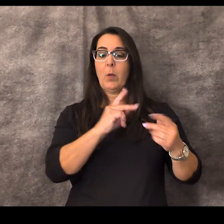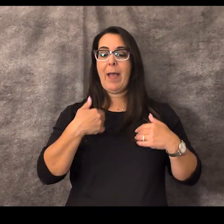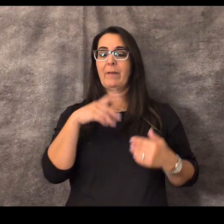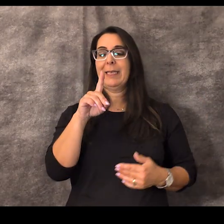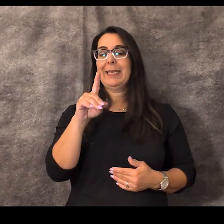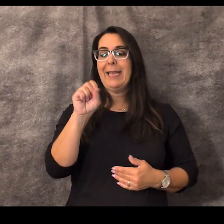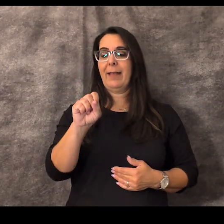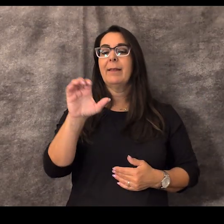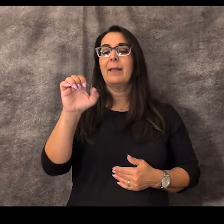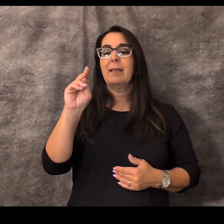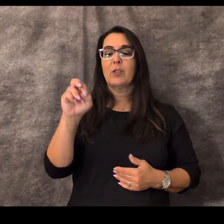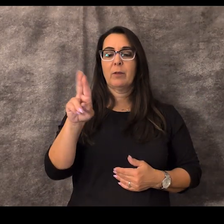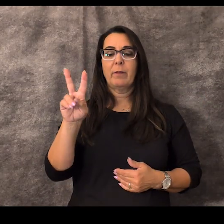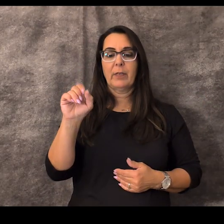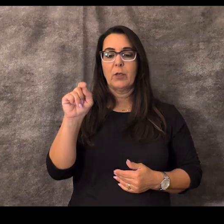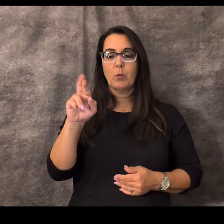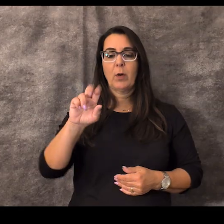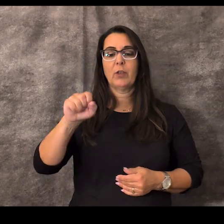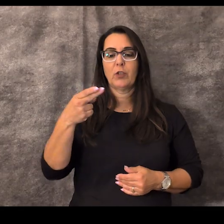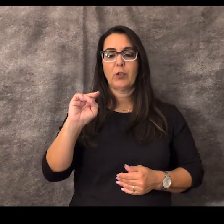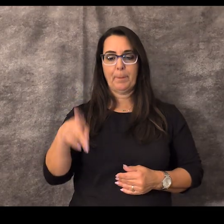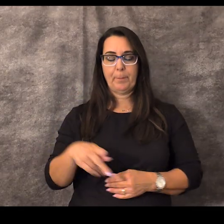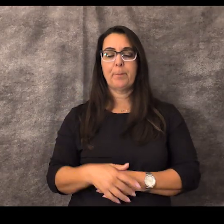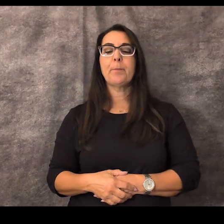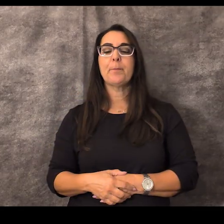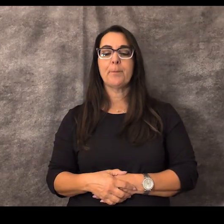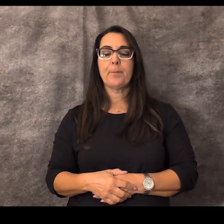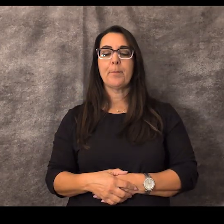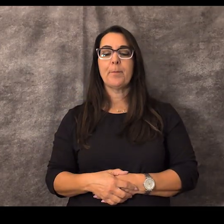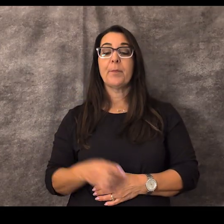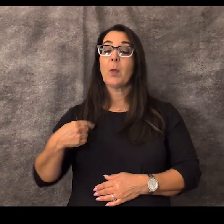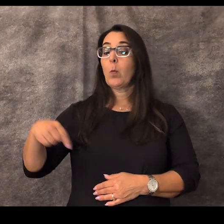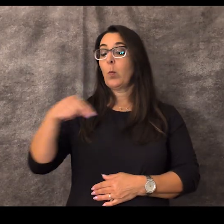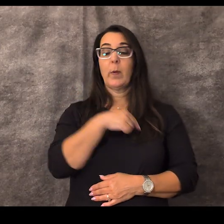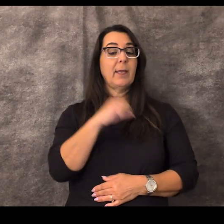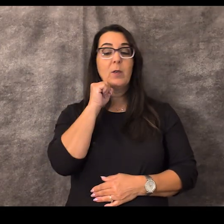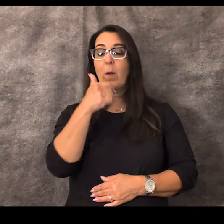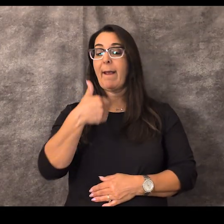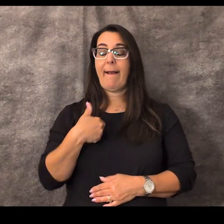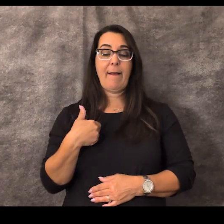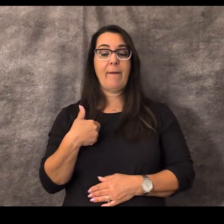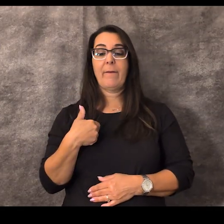And we, we are, we do not have a stake